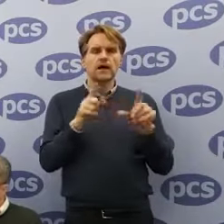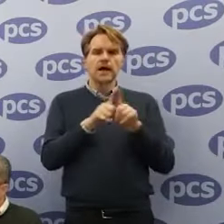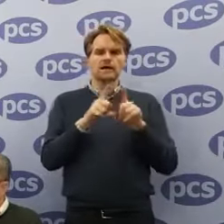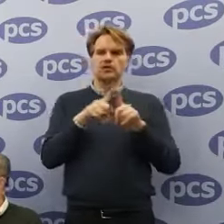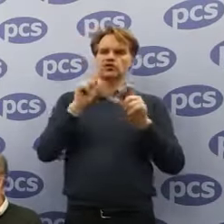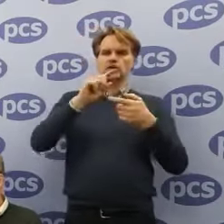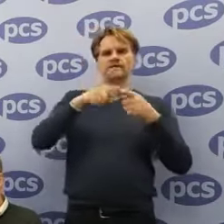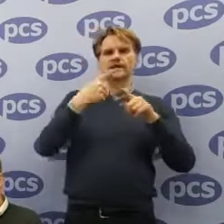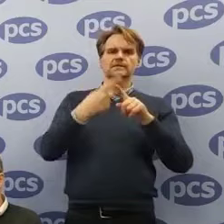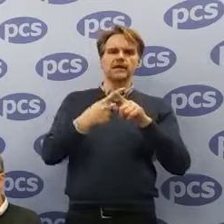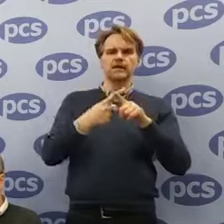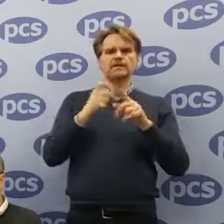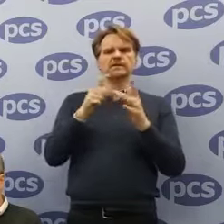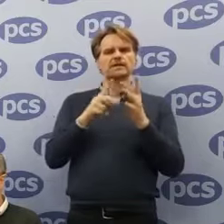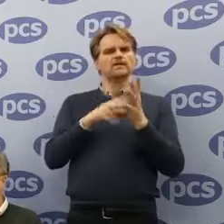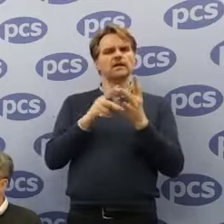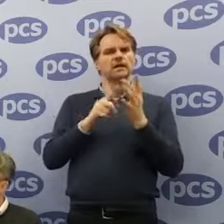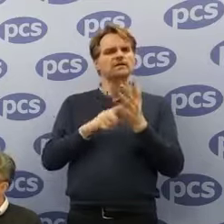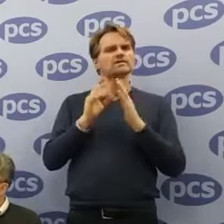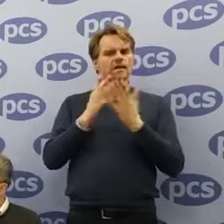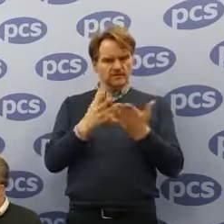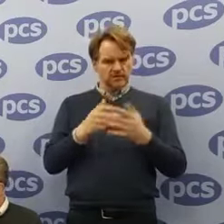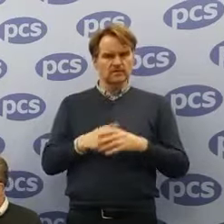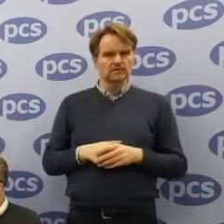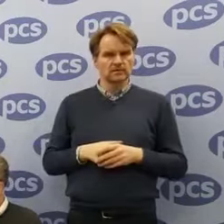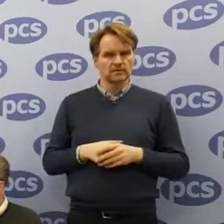is an important meeting because it's on the back of last year's legal challenge